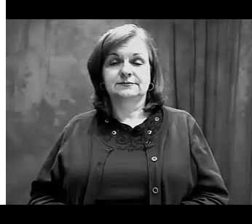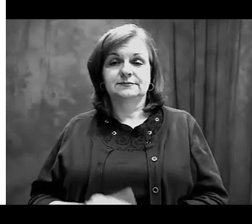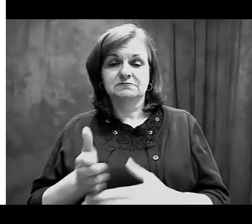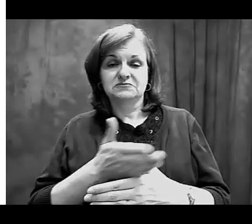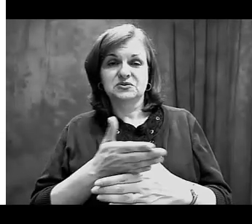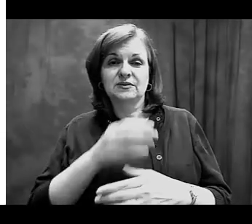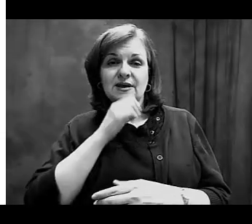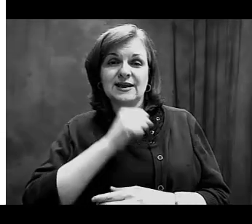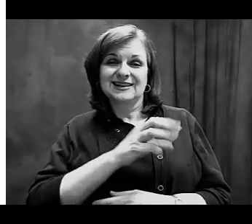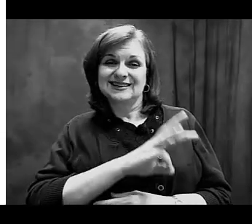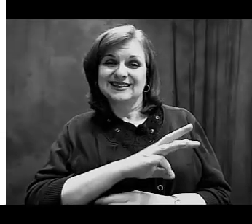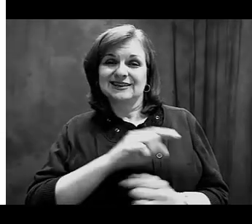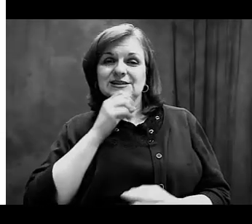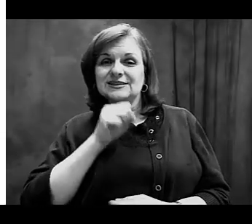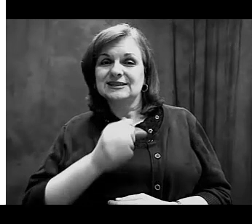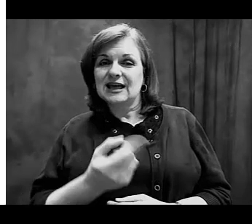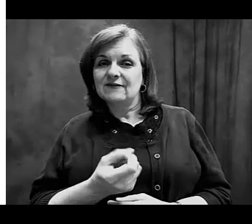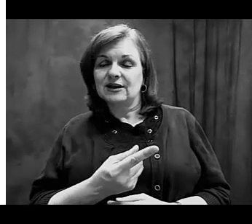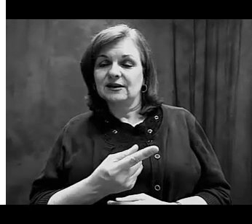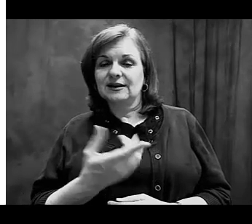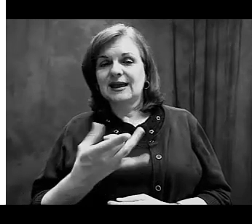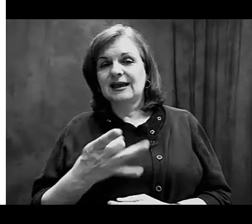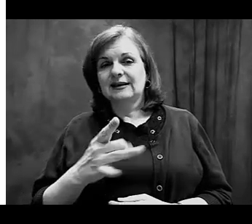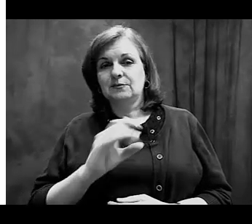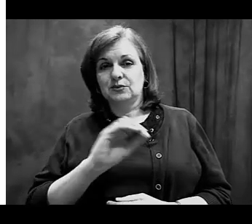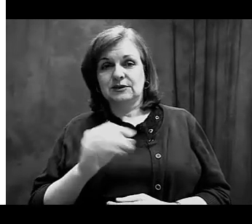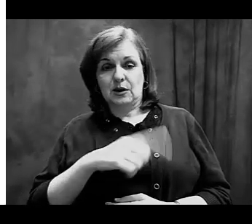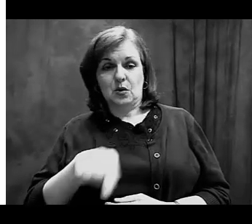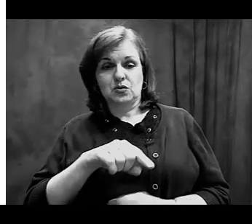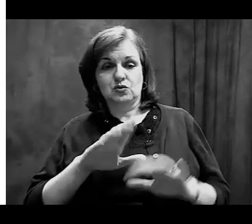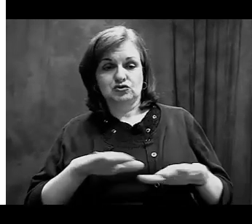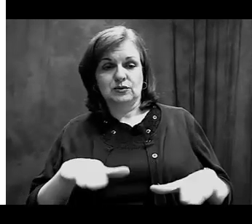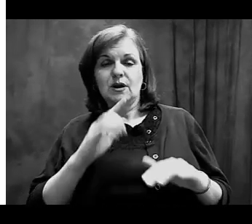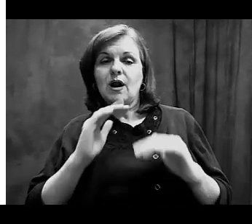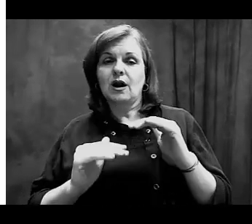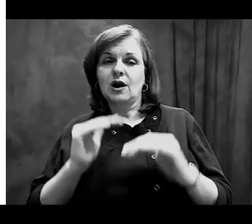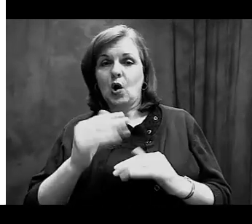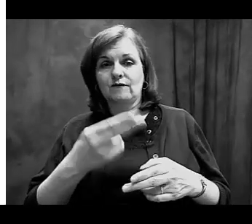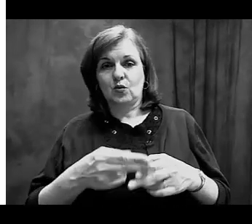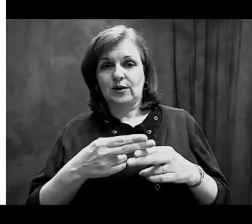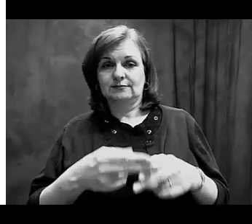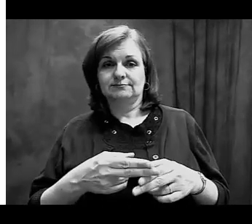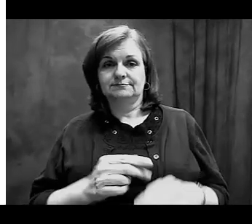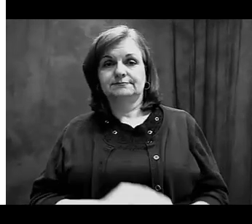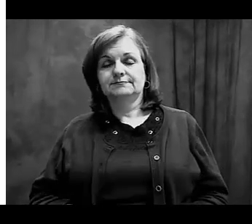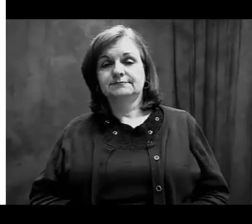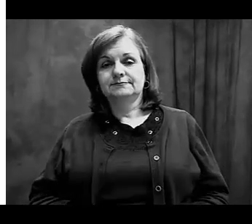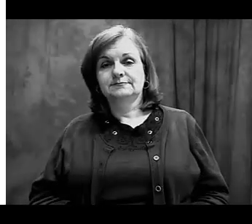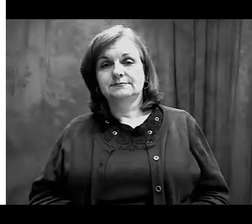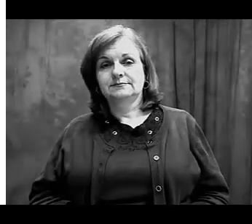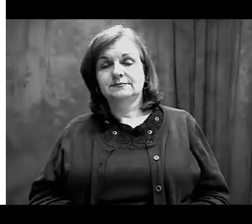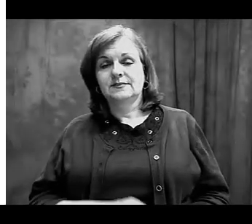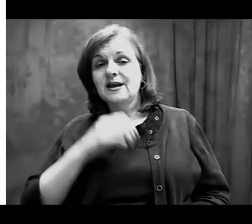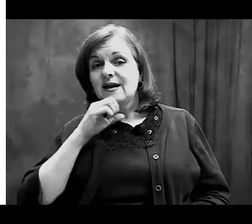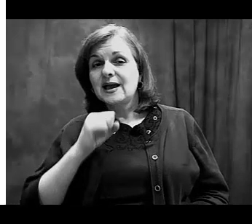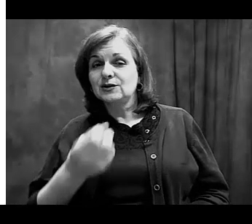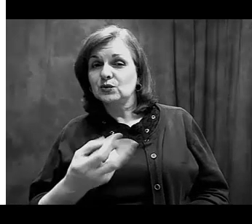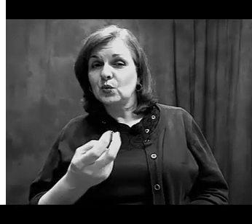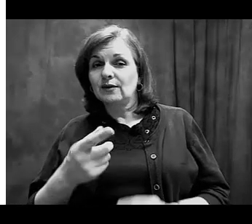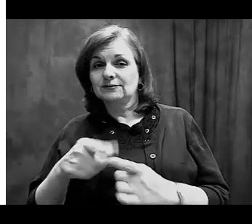so between the ages of 6 and 11 -- 18% of those children are overweight by definition